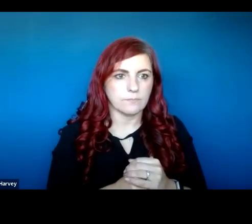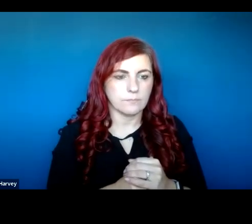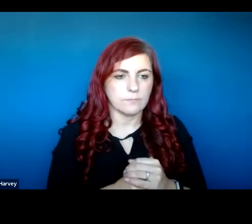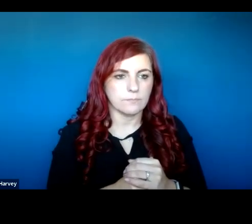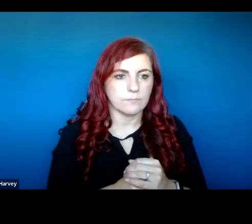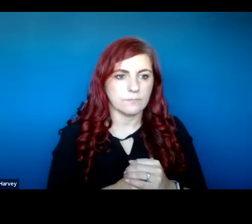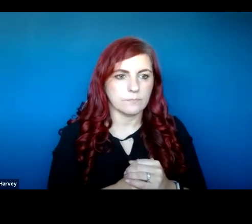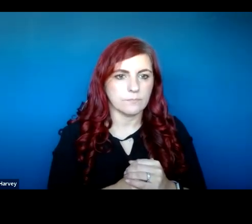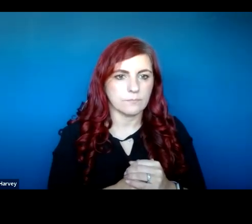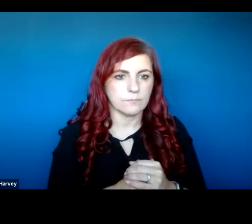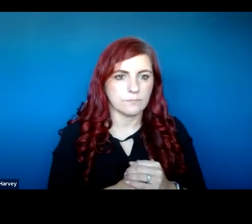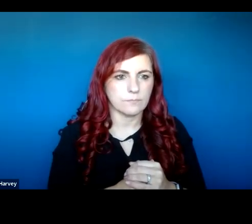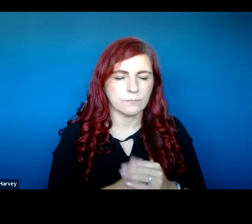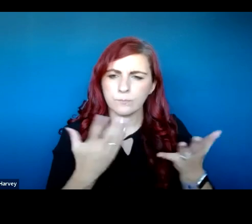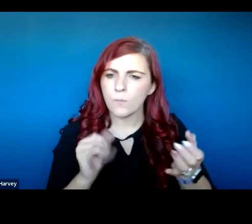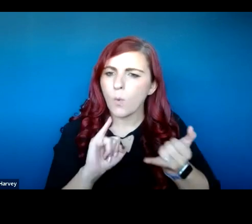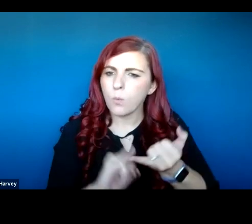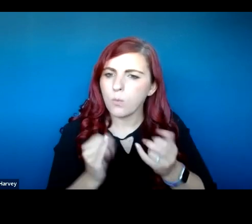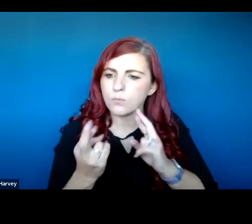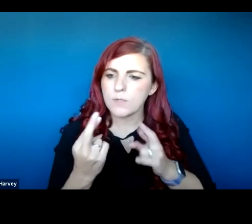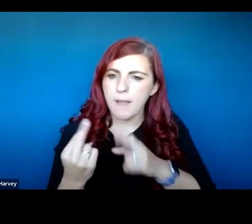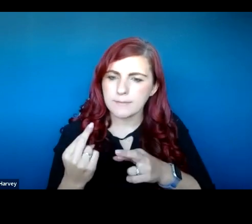The composition of survey respondents doesn't mirror that of the